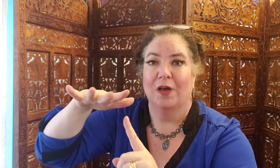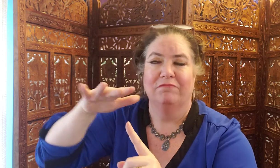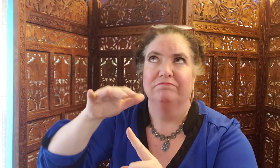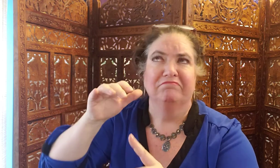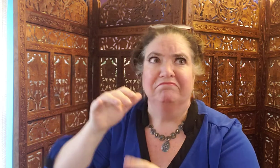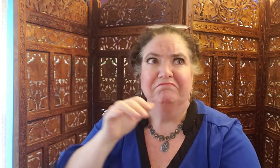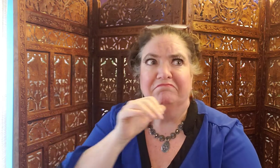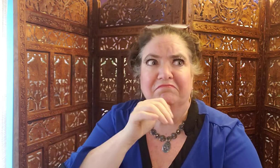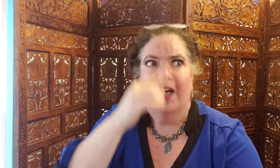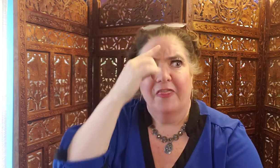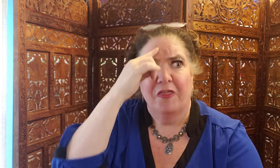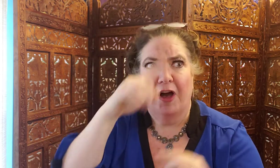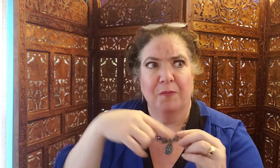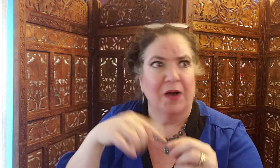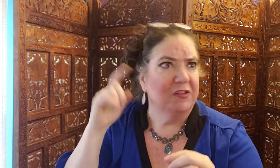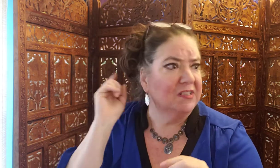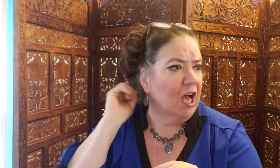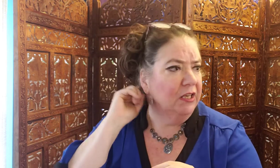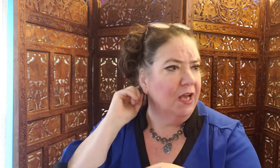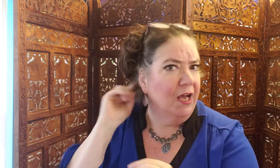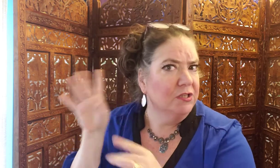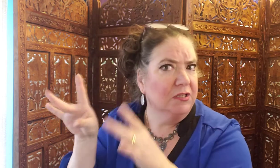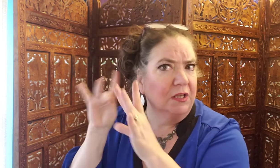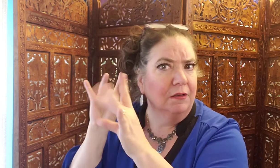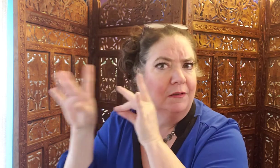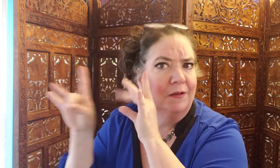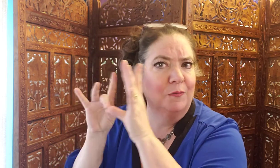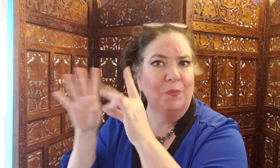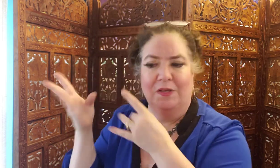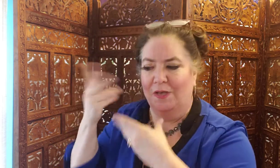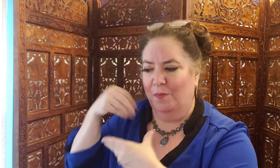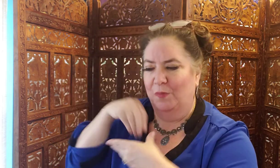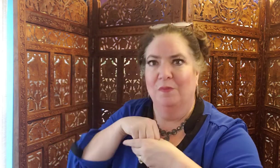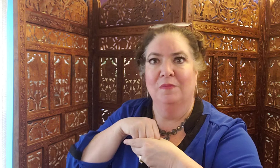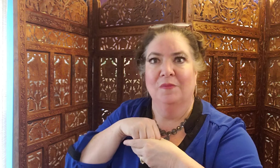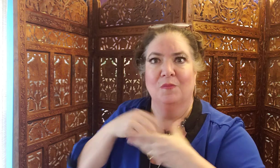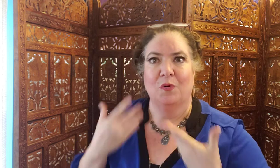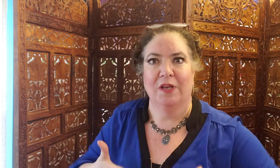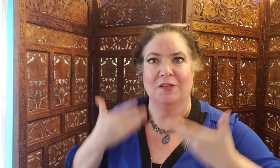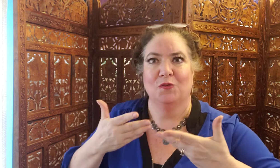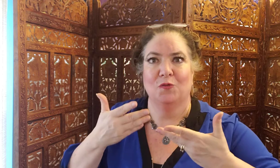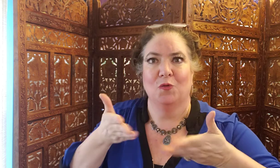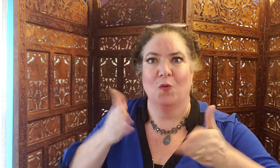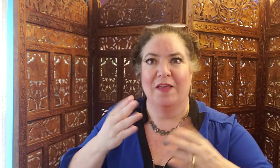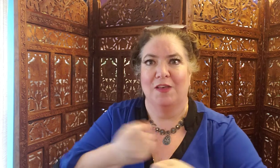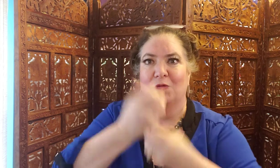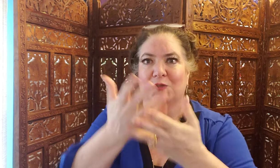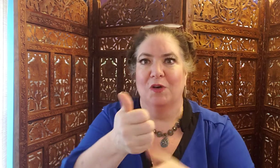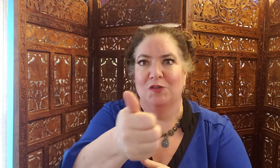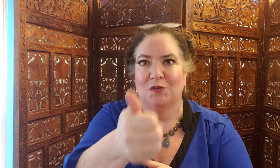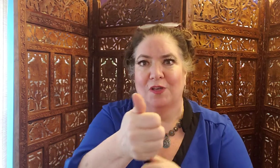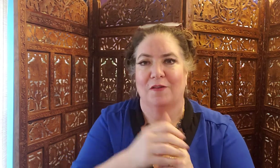have not thought about just unconsciously picked up and put into the way that you express yourself.